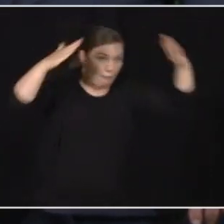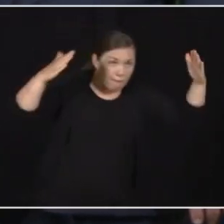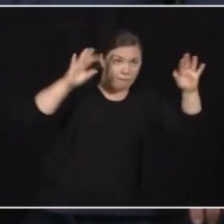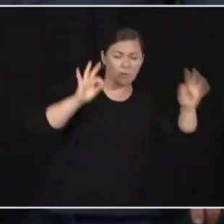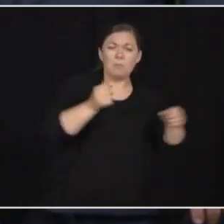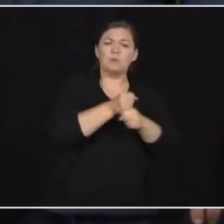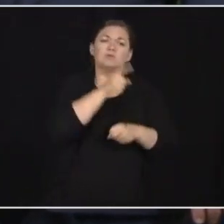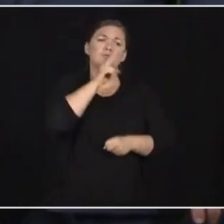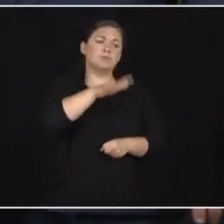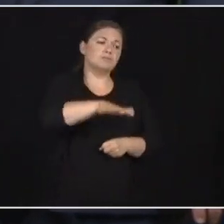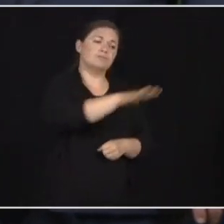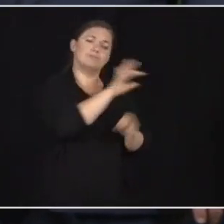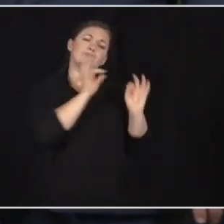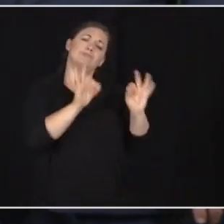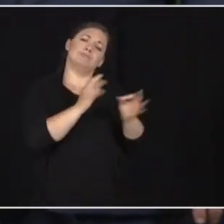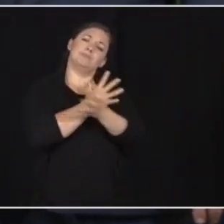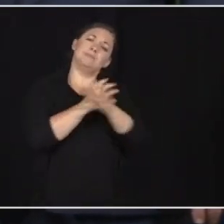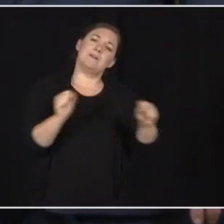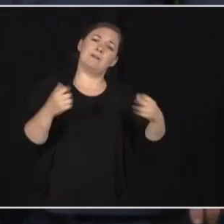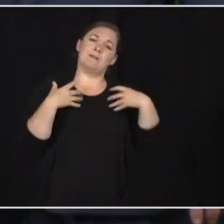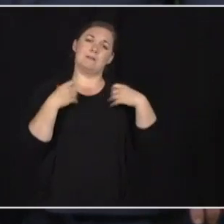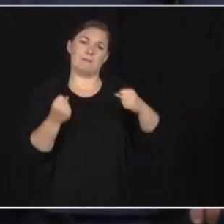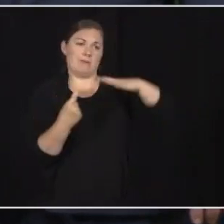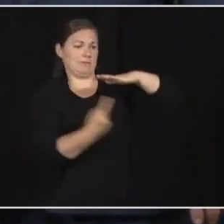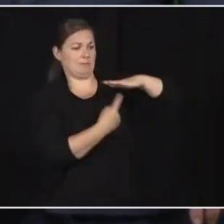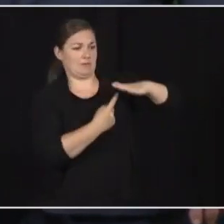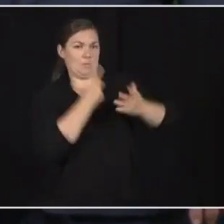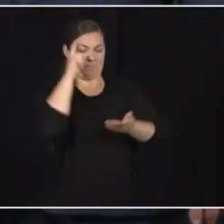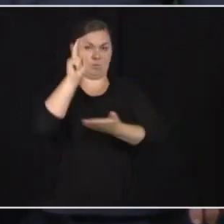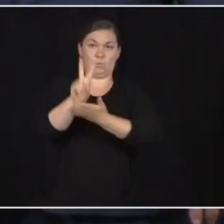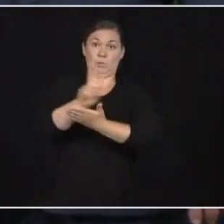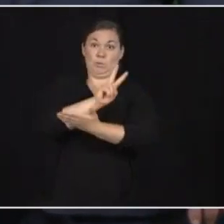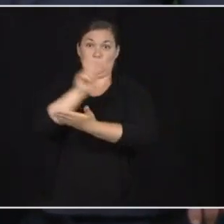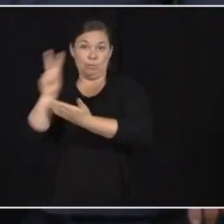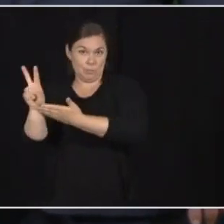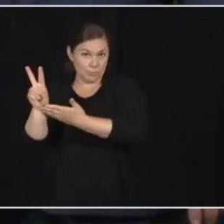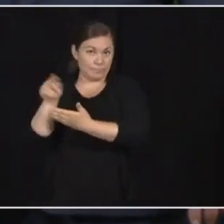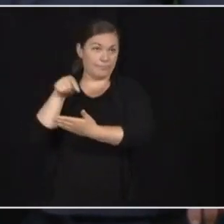Just to ensure that they are safe and healthy through the two week period of time